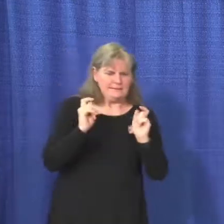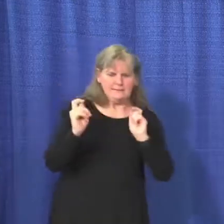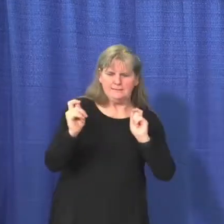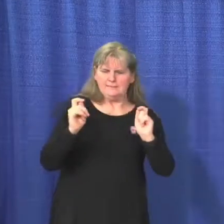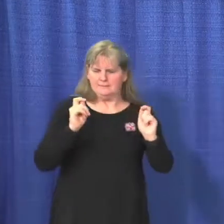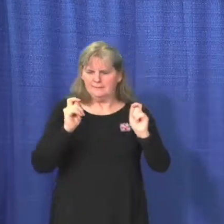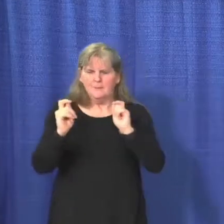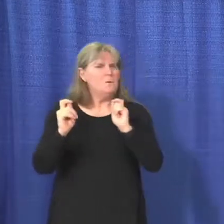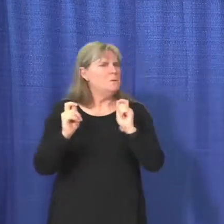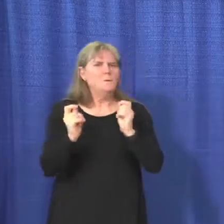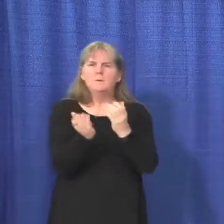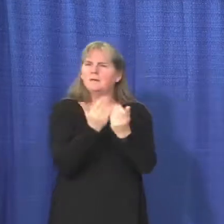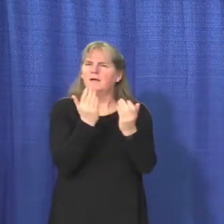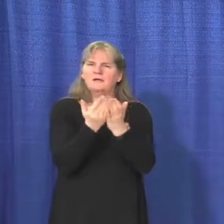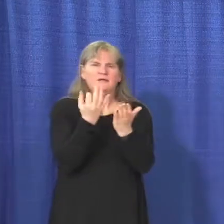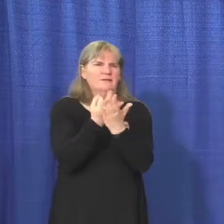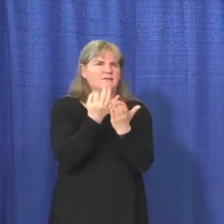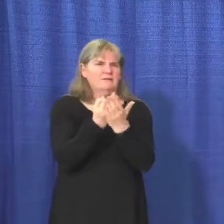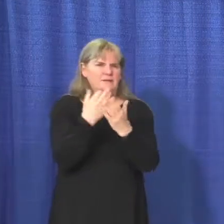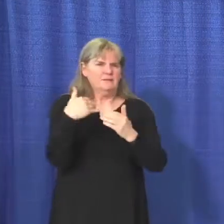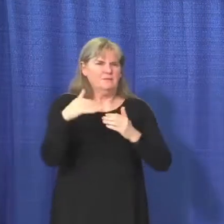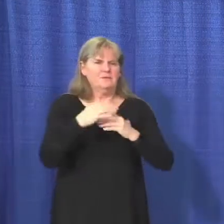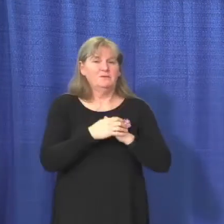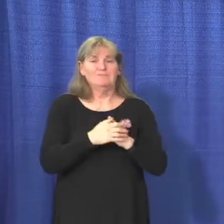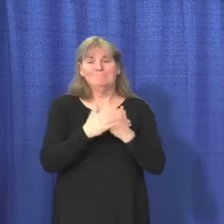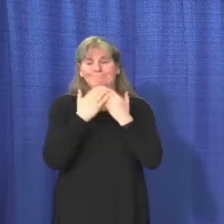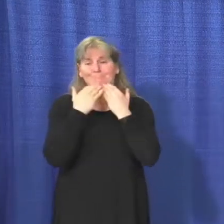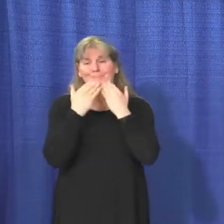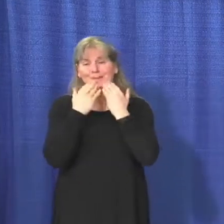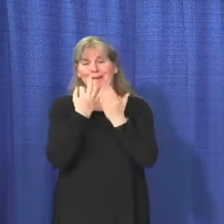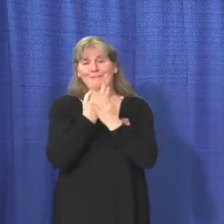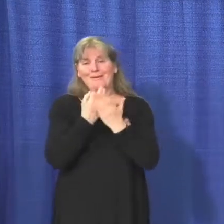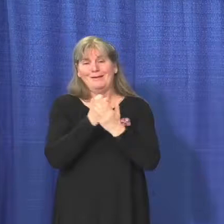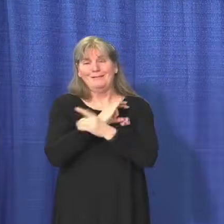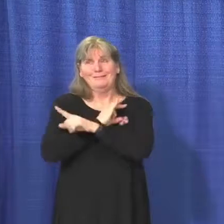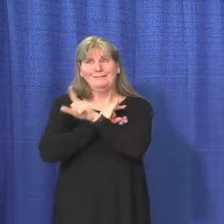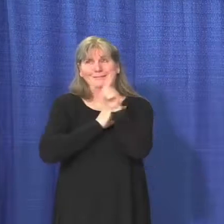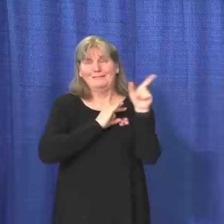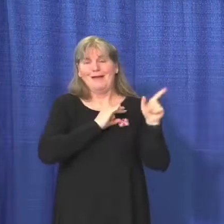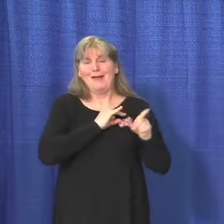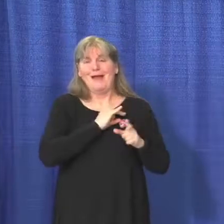I really think all the finance staff across the whole government because they have